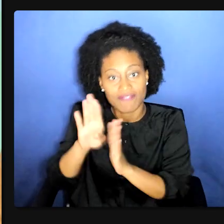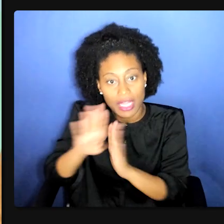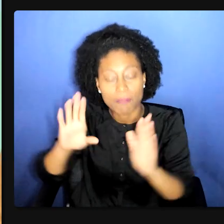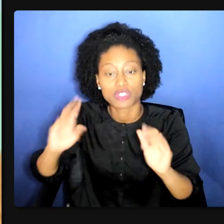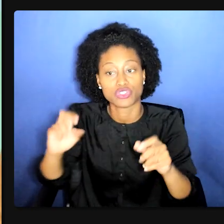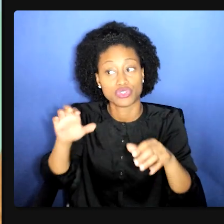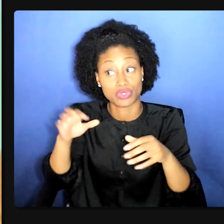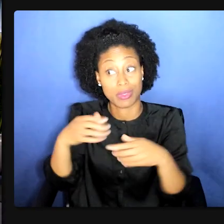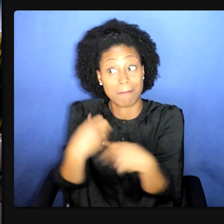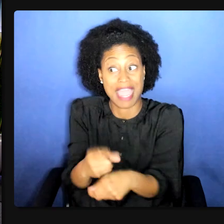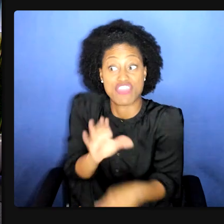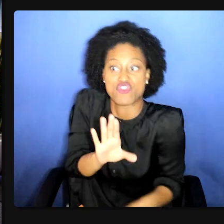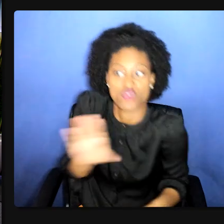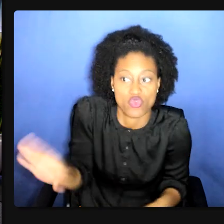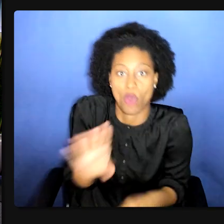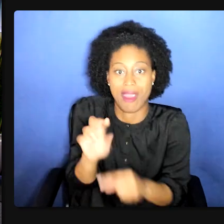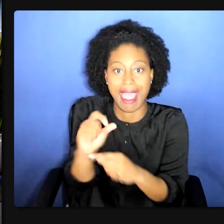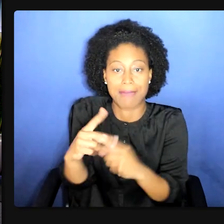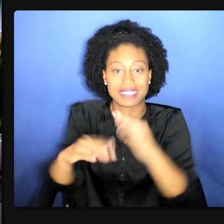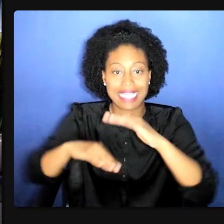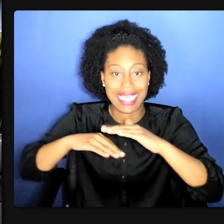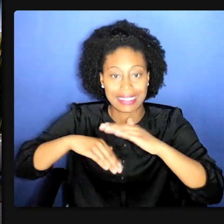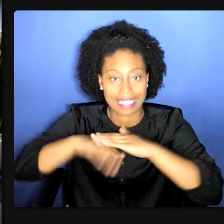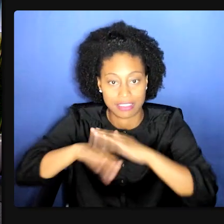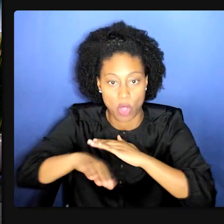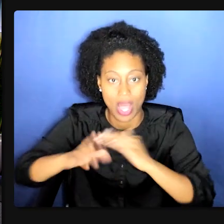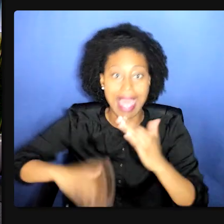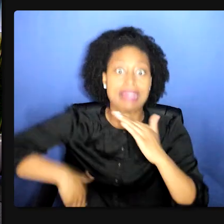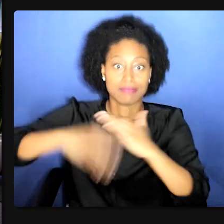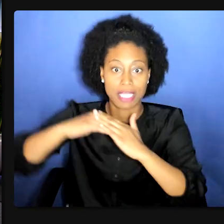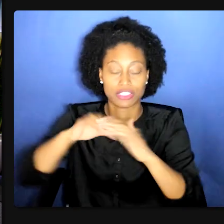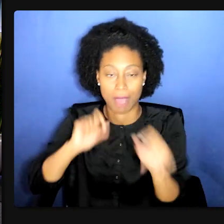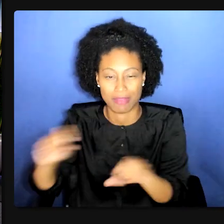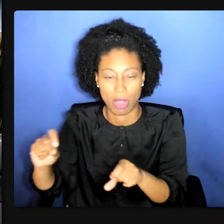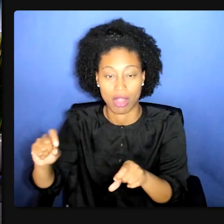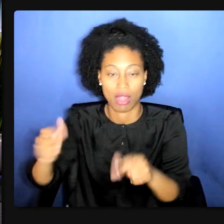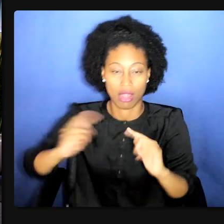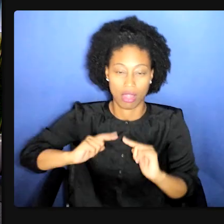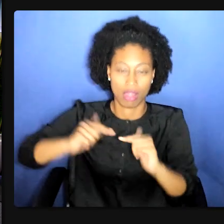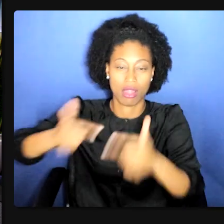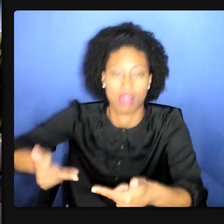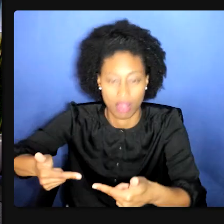as possible so you know regardless of whatever ability you might have you'll be able to enjoy